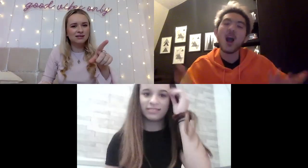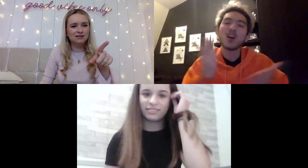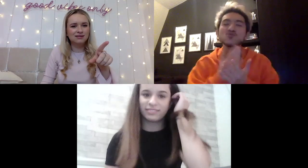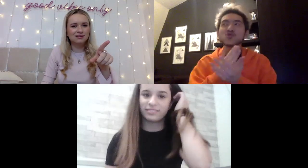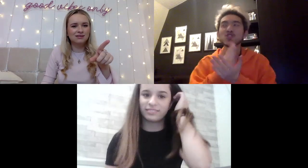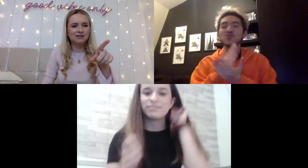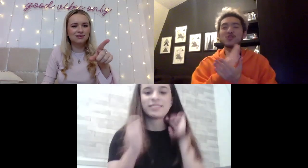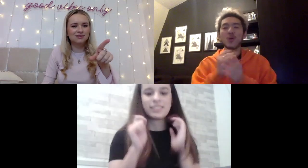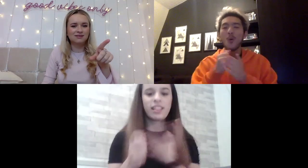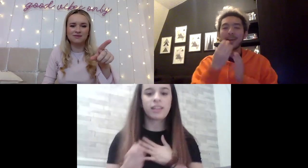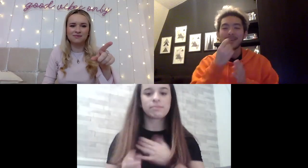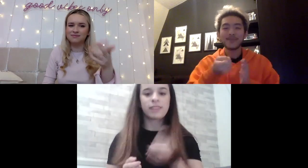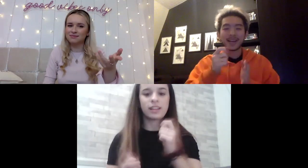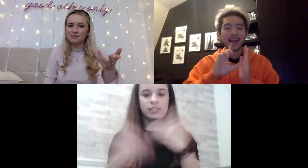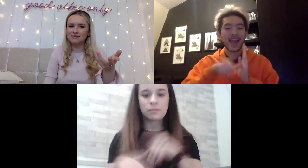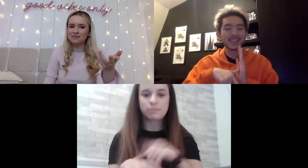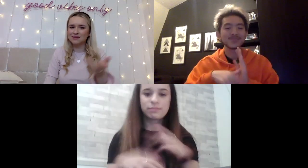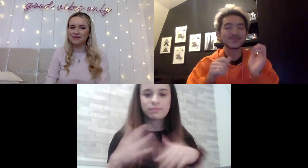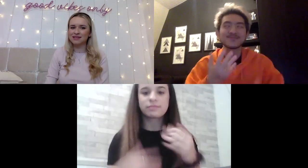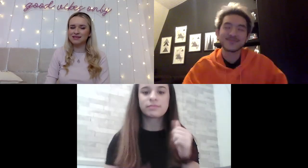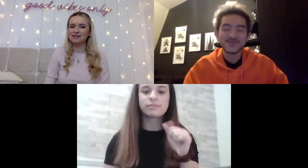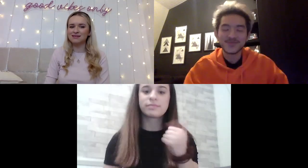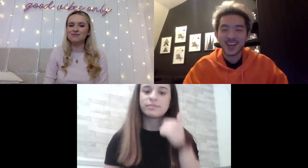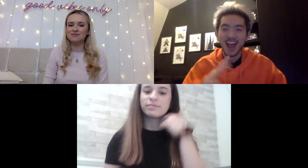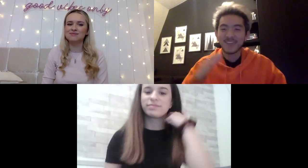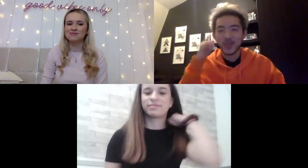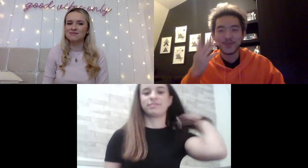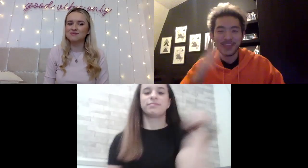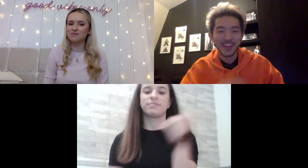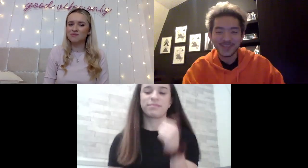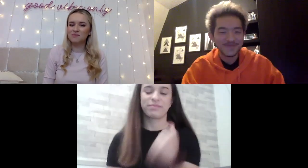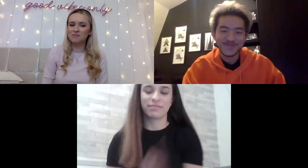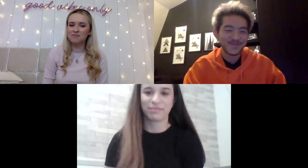B: Oh true! She always eats pancakes late at night, never thought of it... Jem: I like to eat pancakes at night